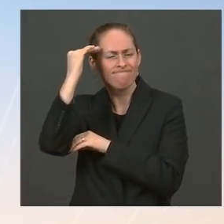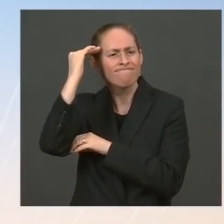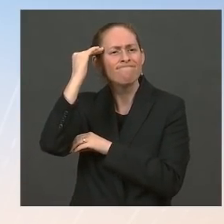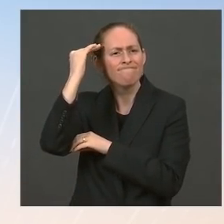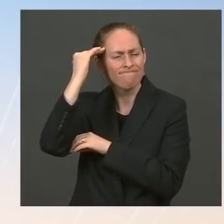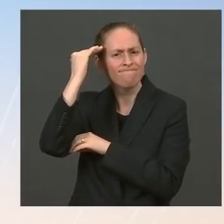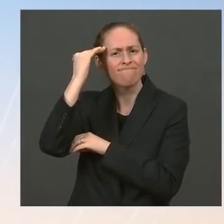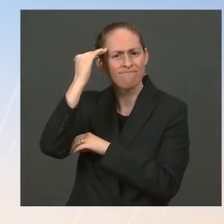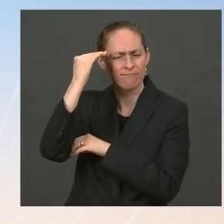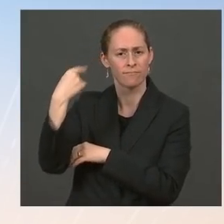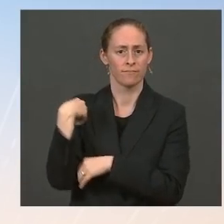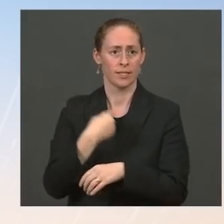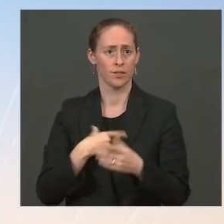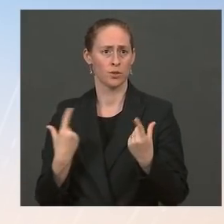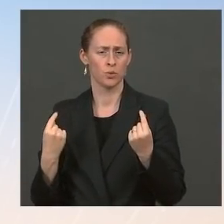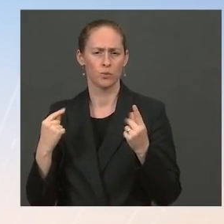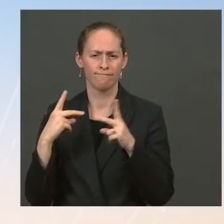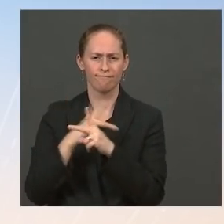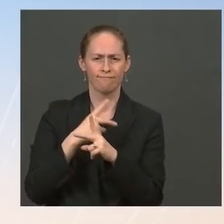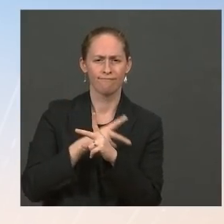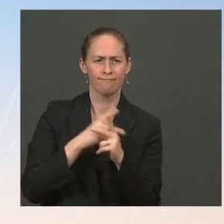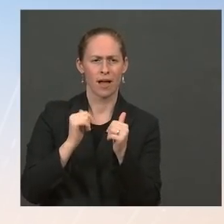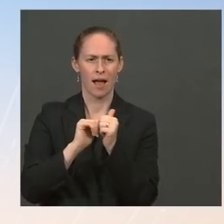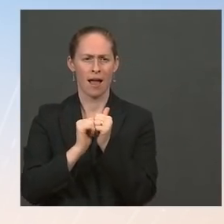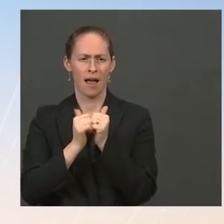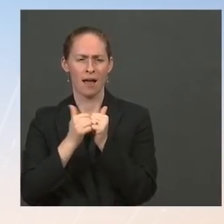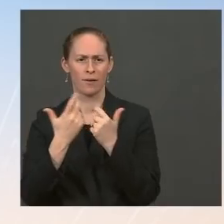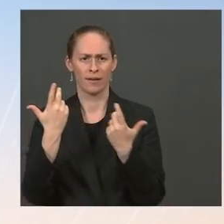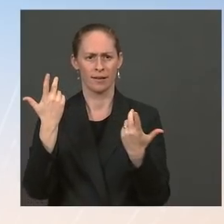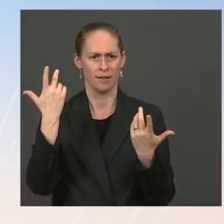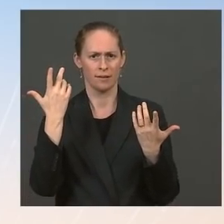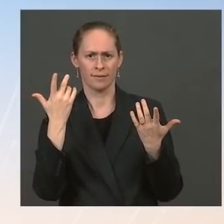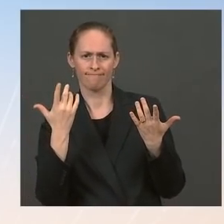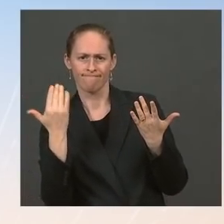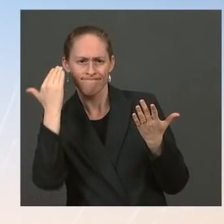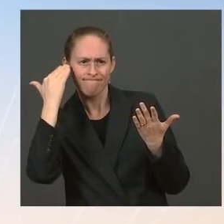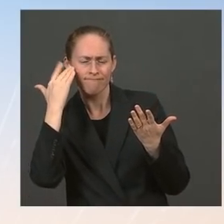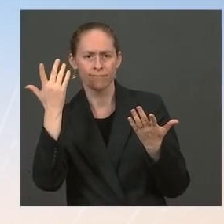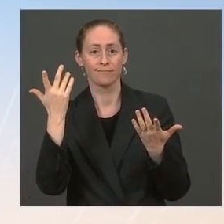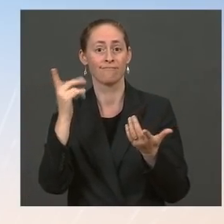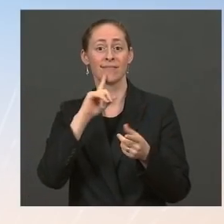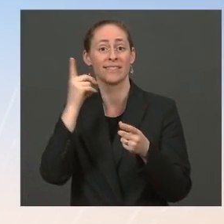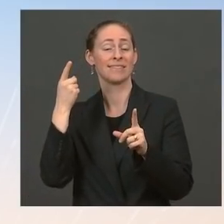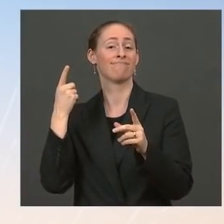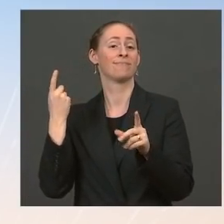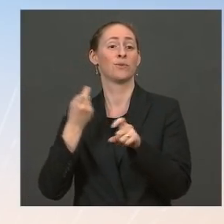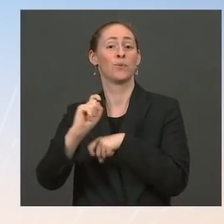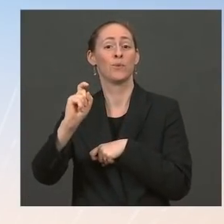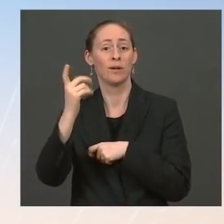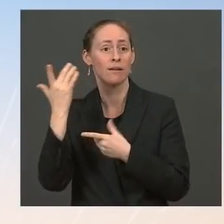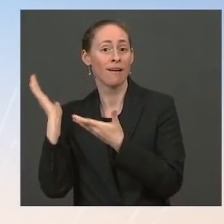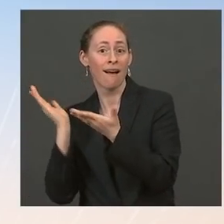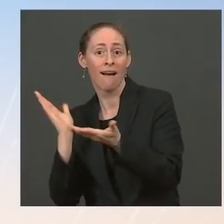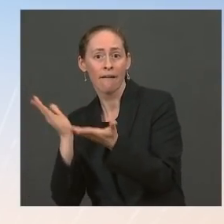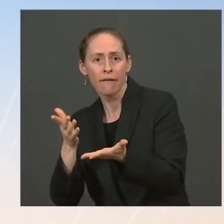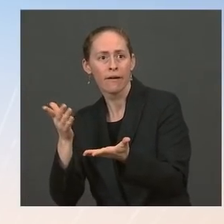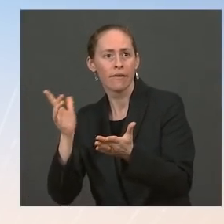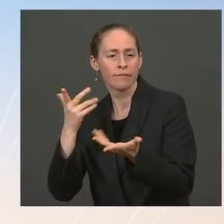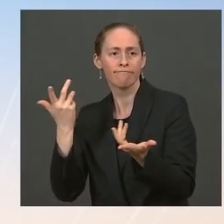that are slowing down the transfer of goods, moving around -- it's basically -- the supply chain is basically as goods are moving around the world.